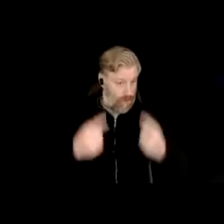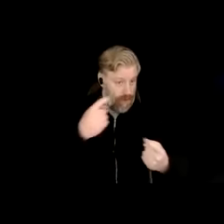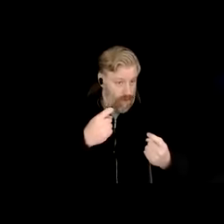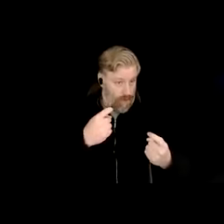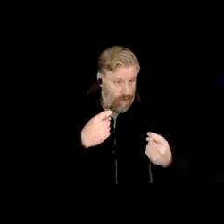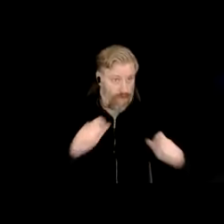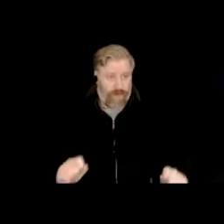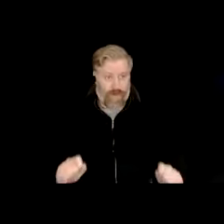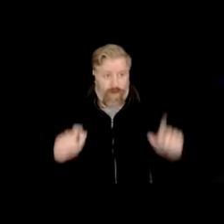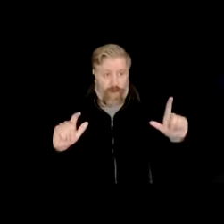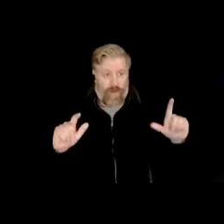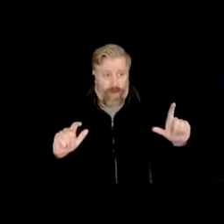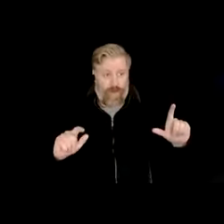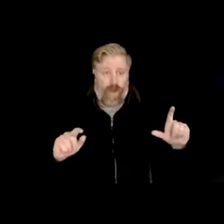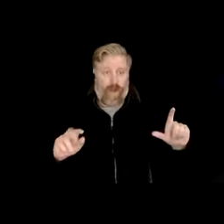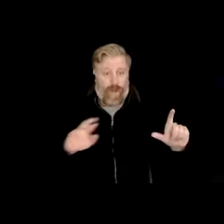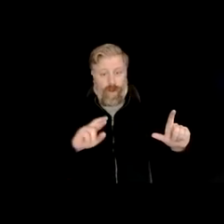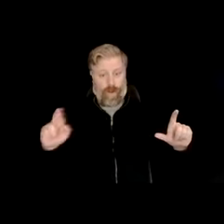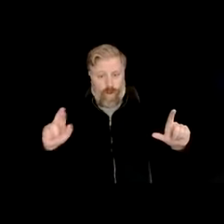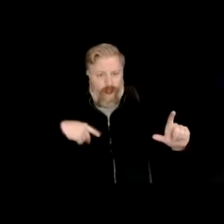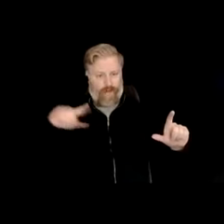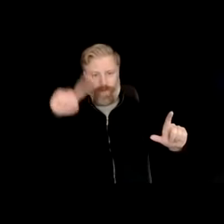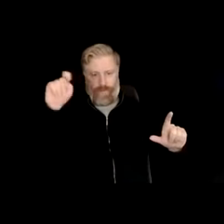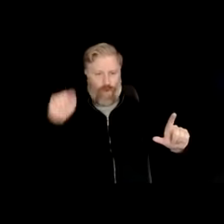there is a large white question mark in a black circle.